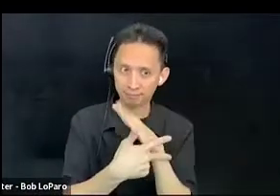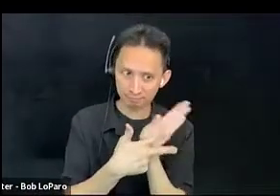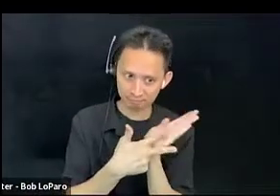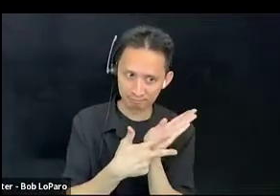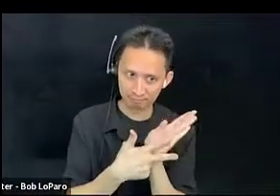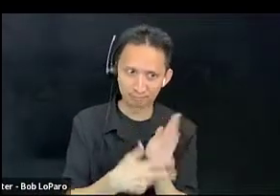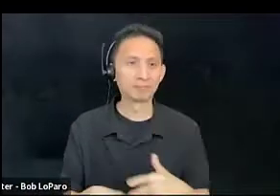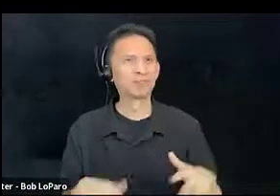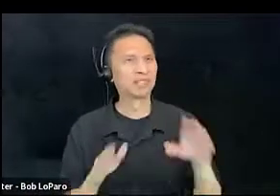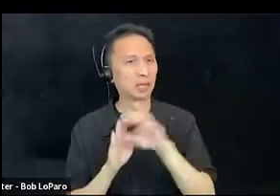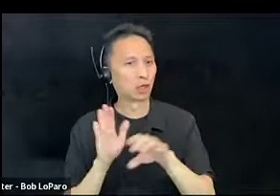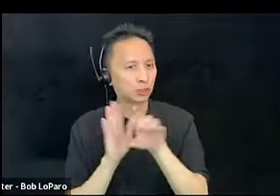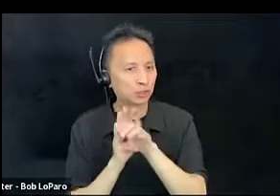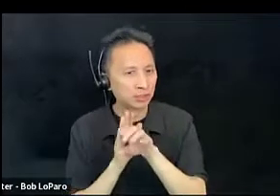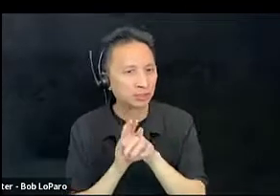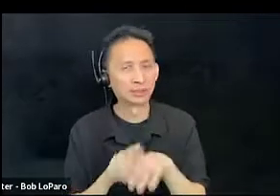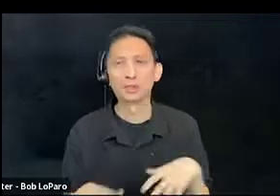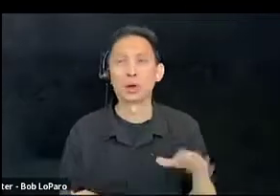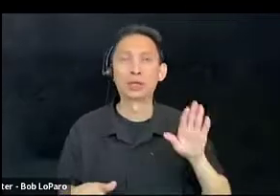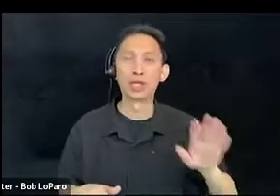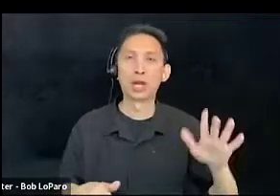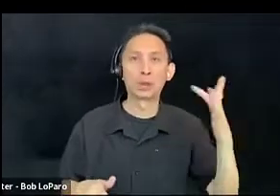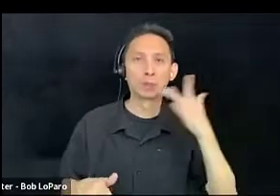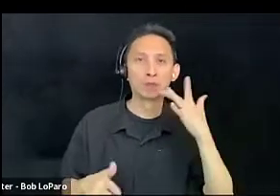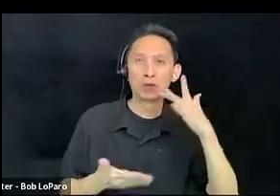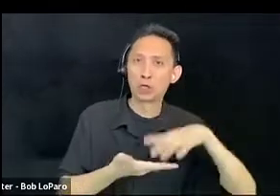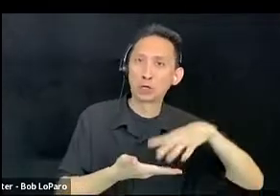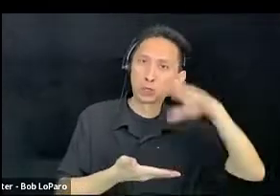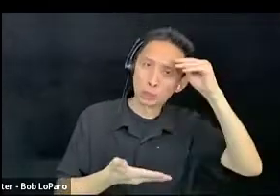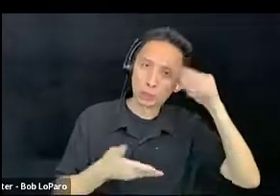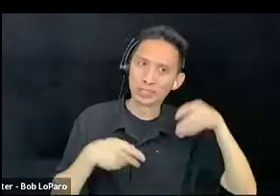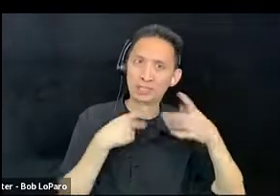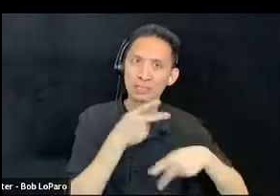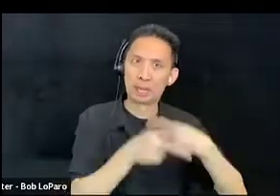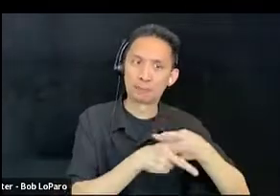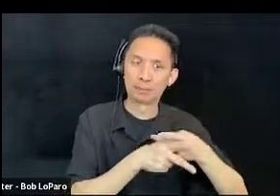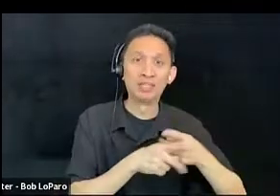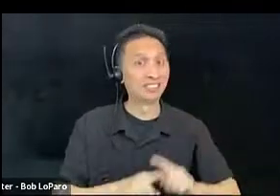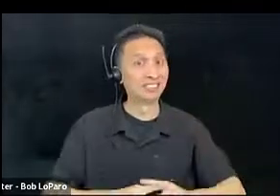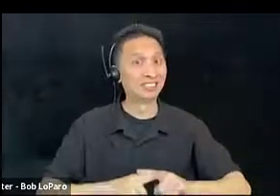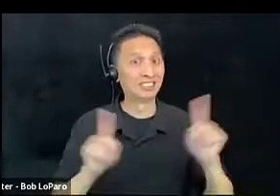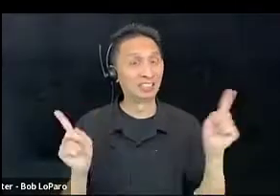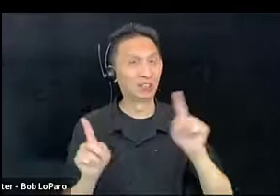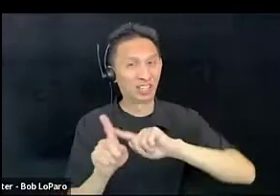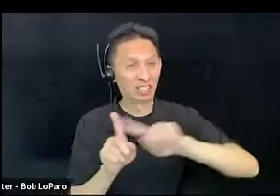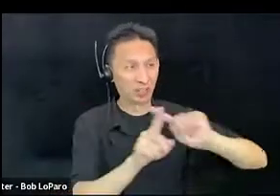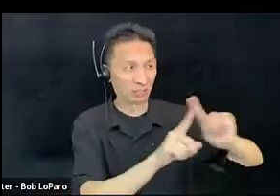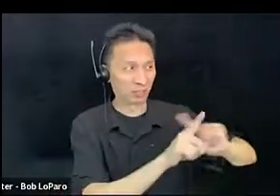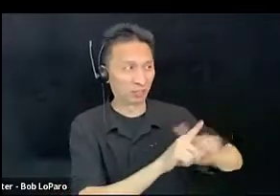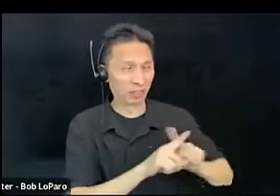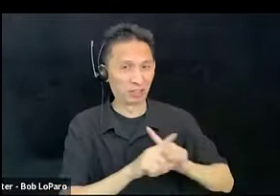of those characteristics on, say, another child. And also their preferred learning channels, right?